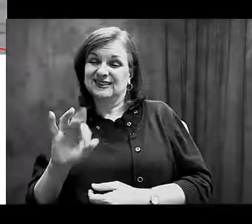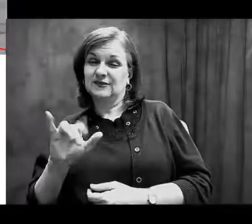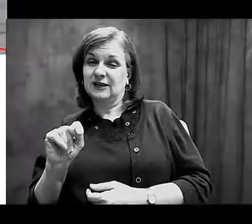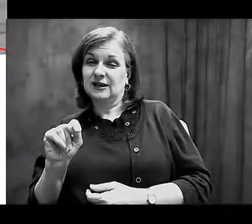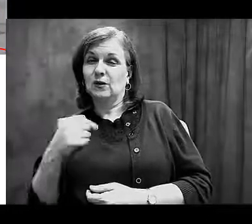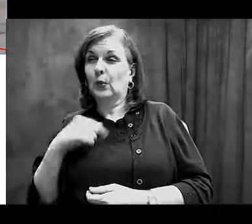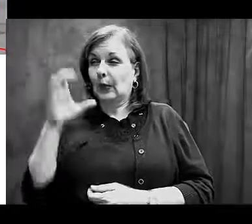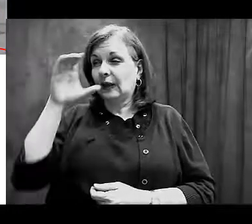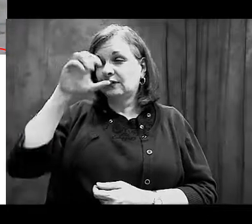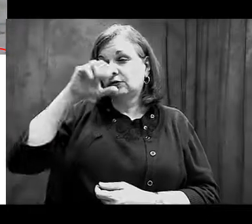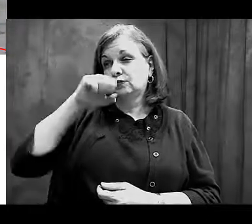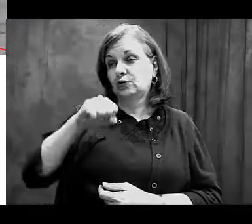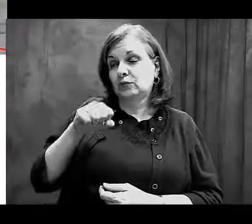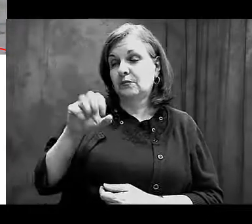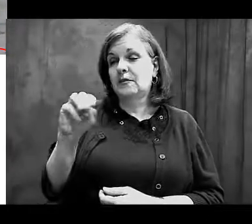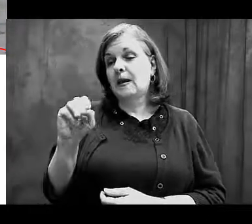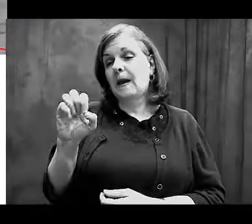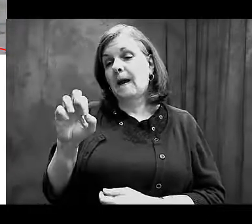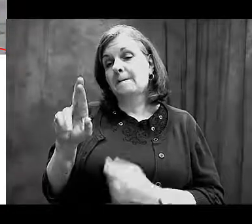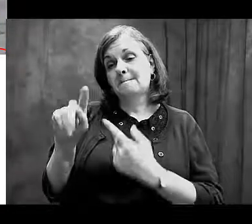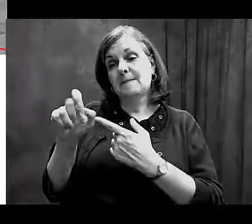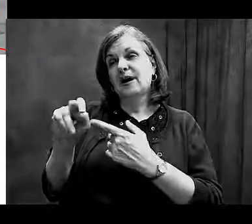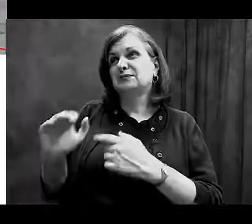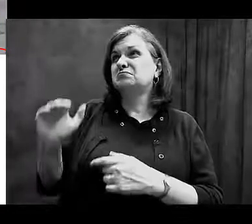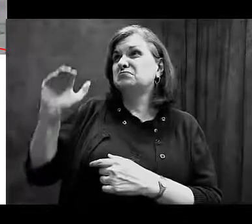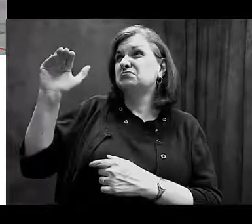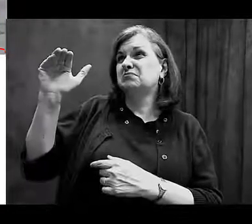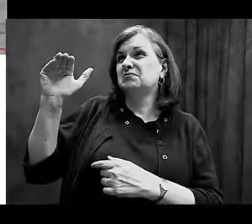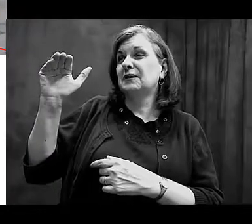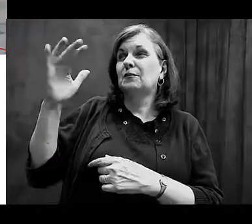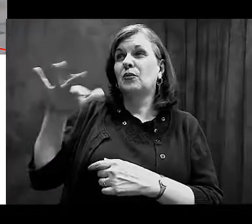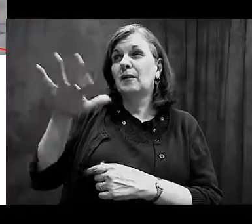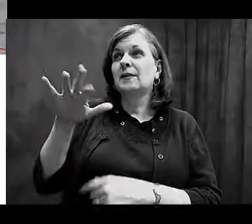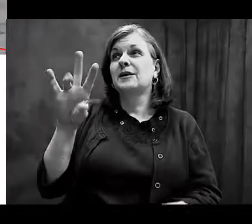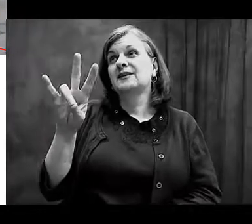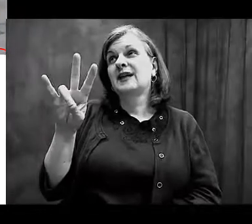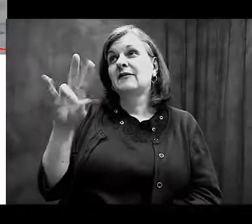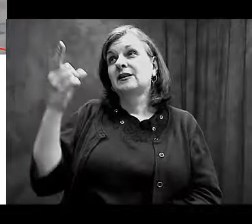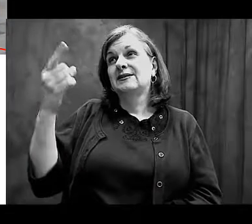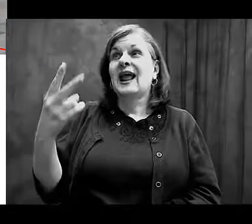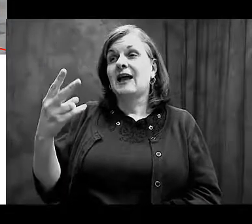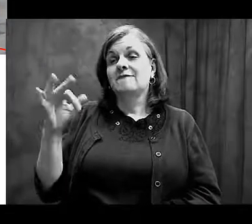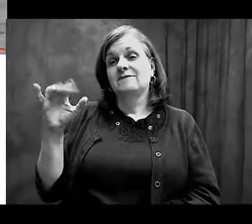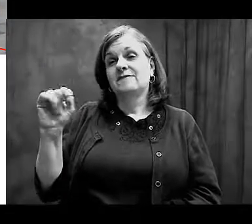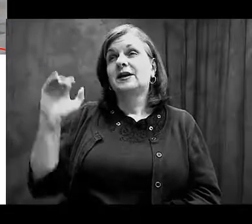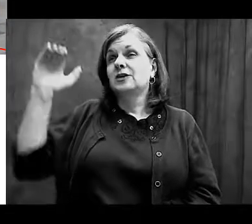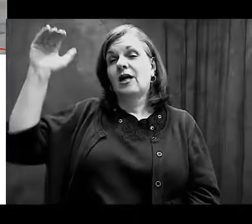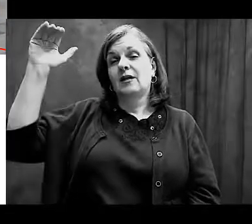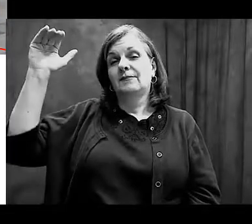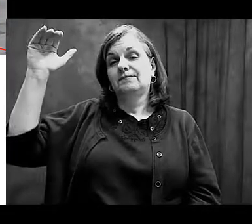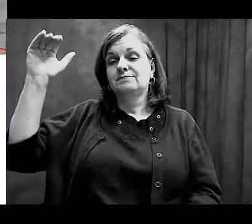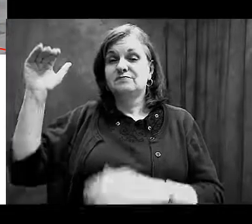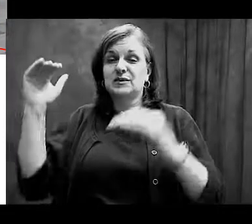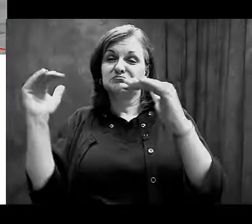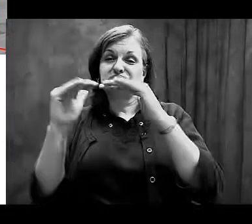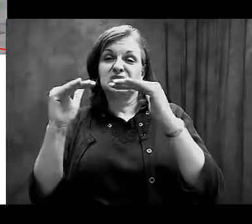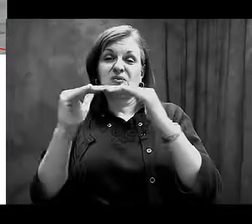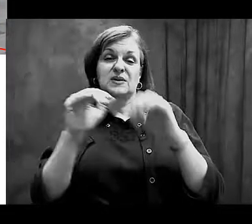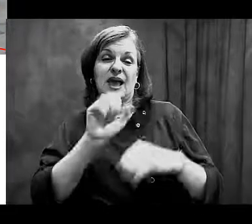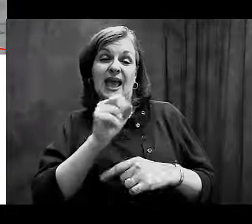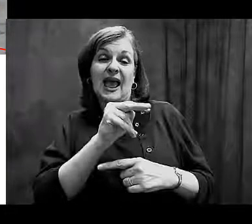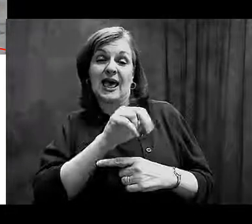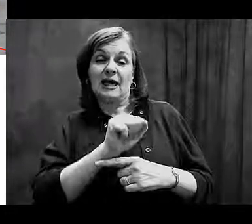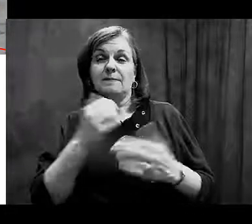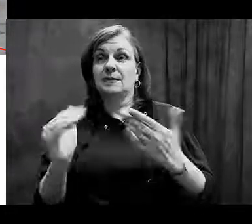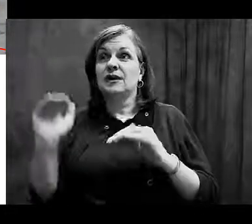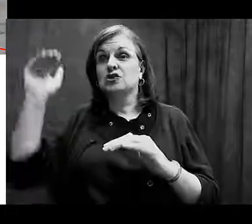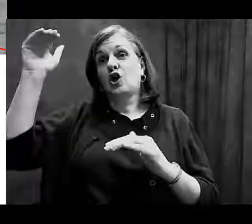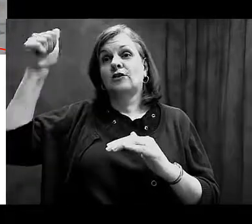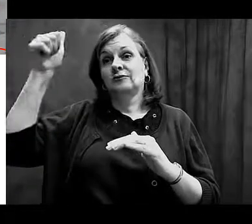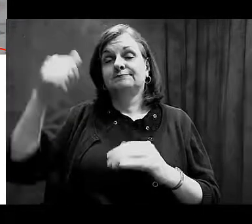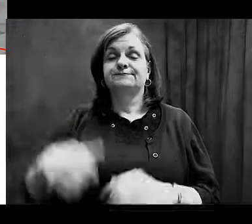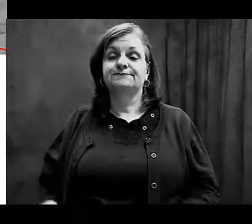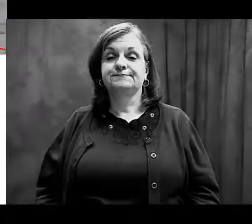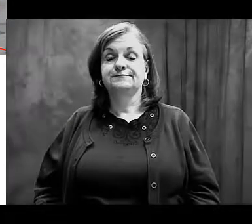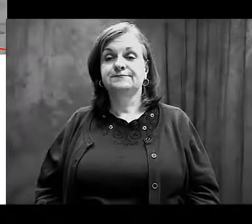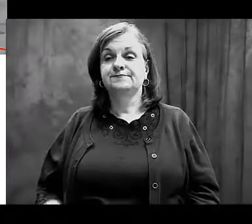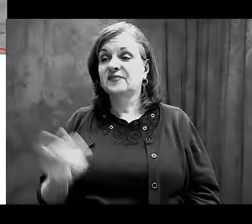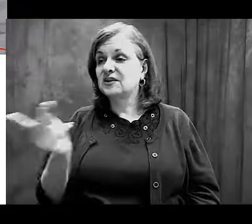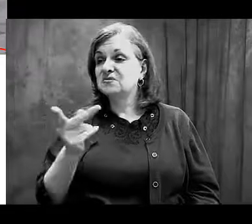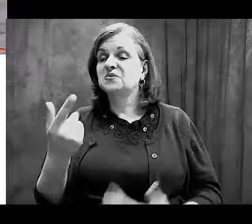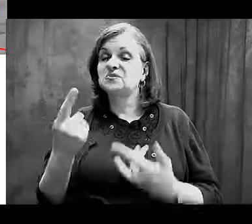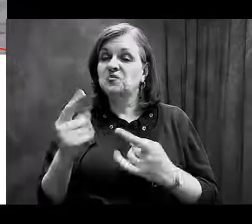so we can assume then that he was at least 7 1/2 feet -- in the range of Anna or possibly even taller!